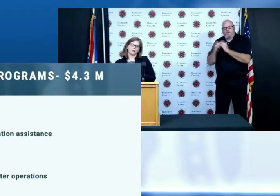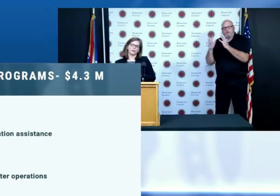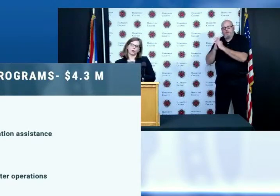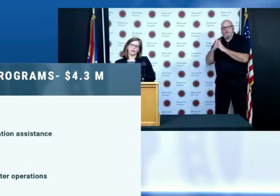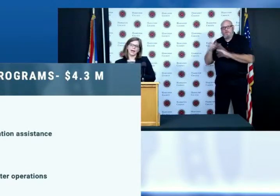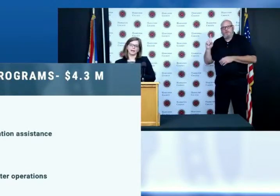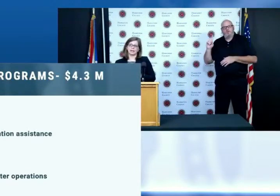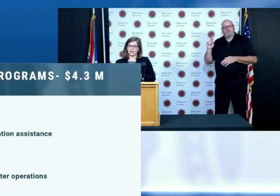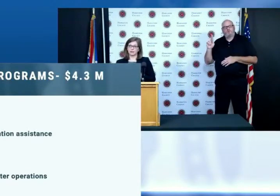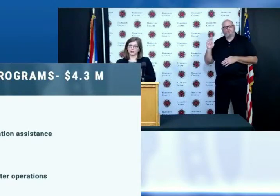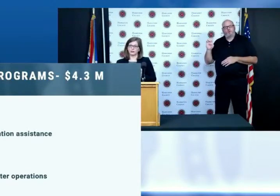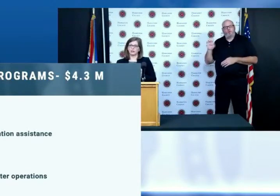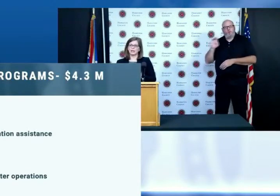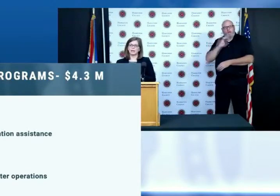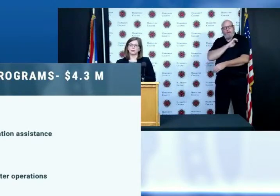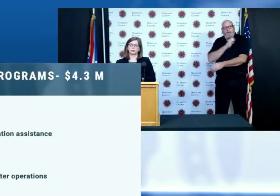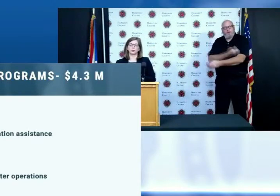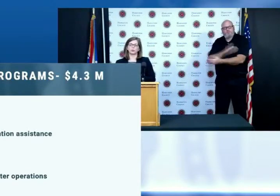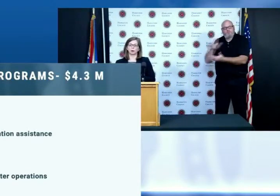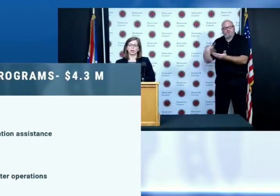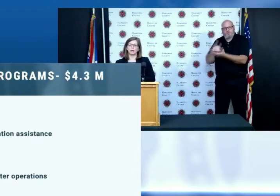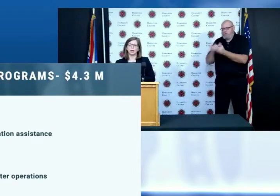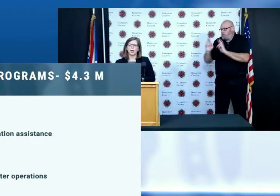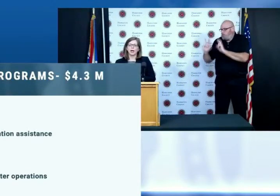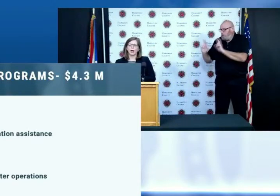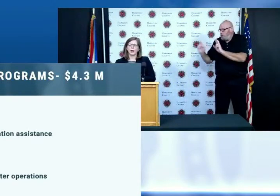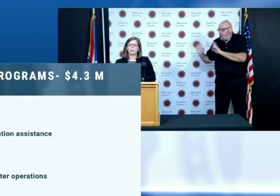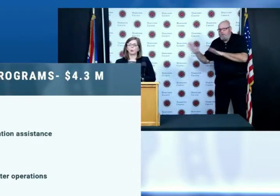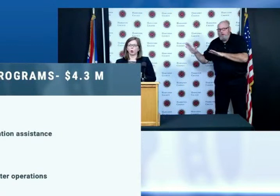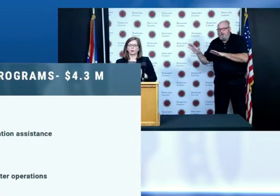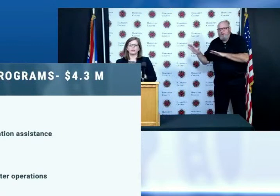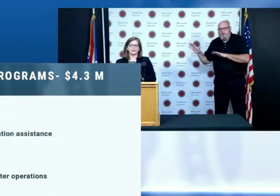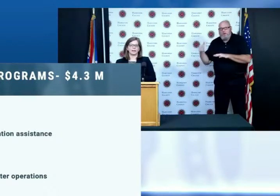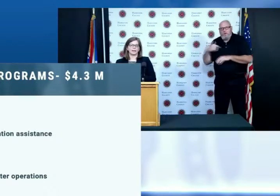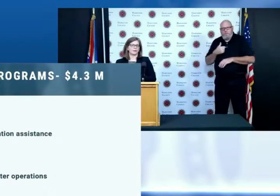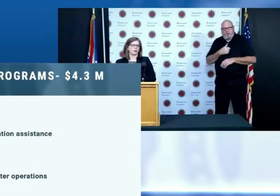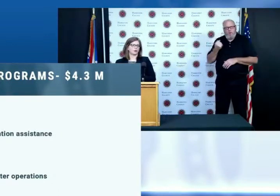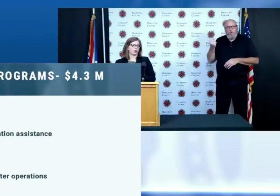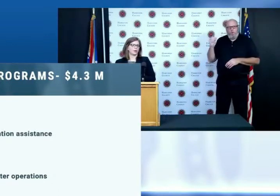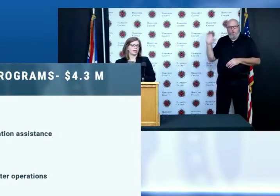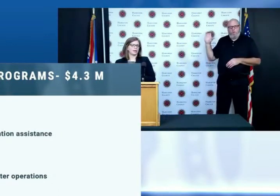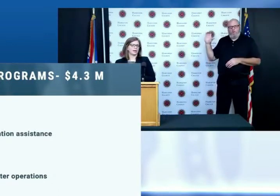for that in case there is a need through spring but we'll revisit it if there's no need and